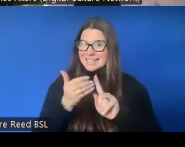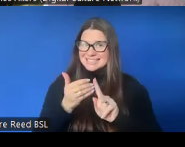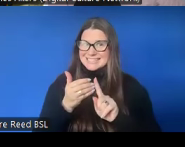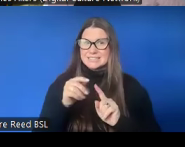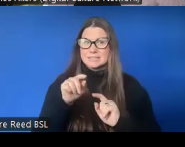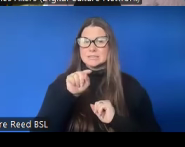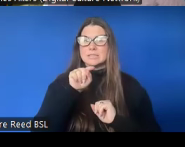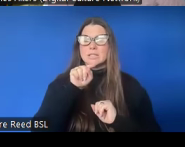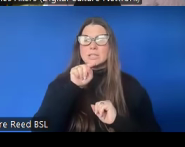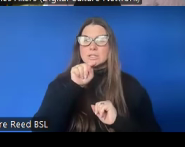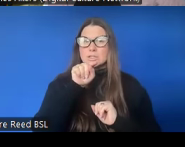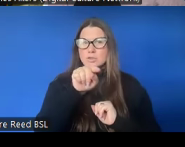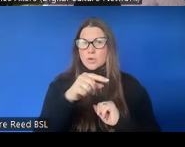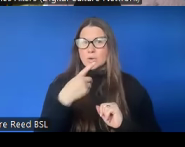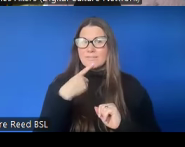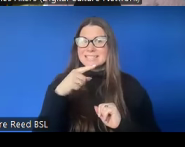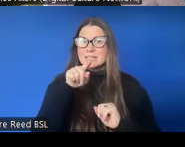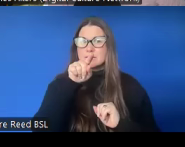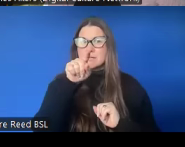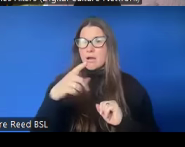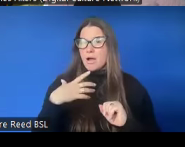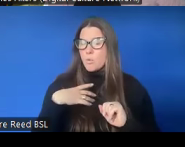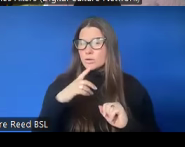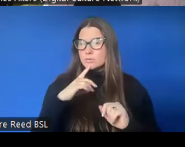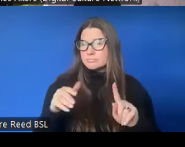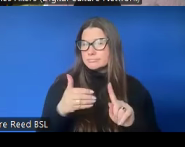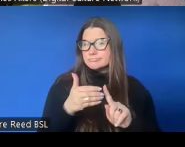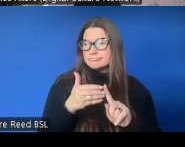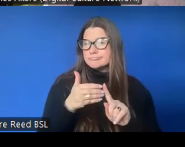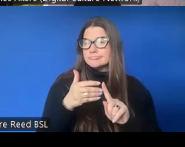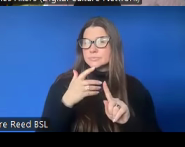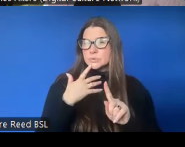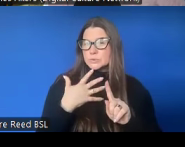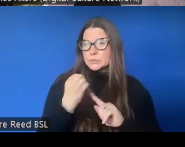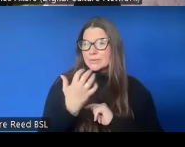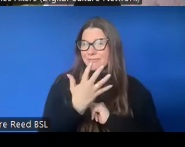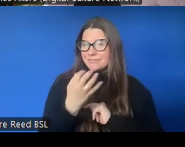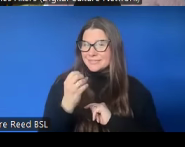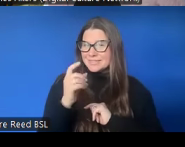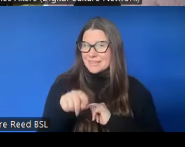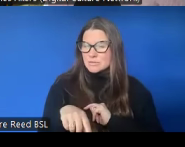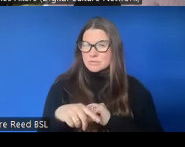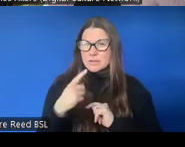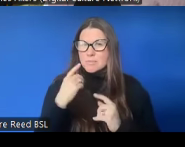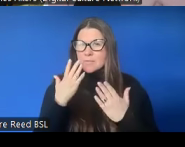What Aaron has done is said, "I want to reach a goal of 50,000." I'm not quite sure if that's impressions or whether website views.